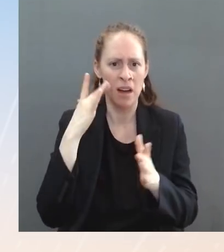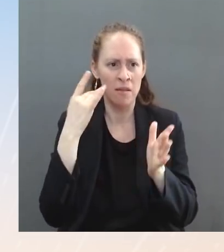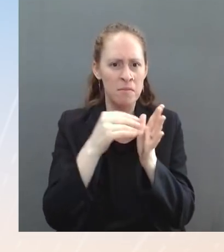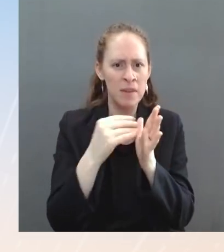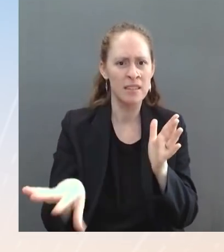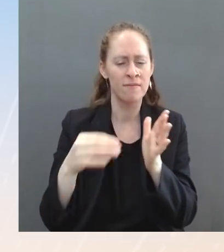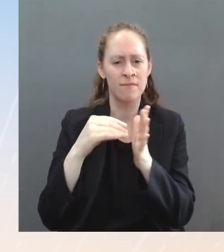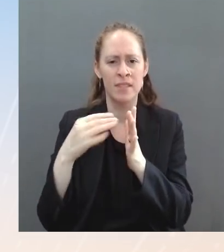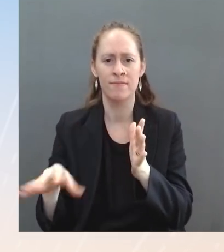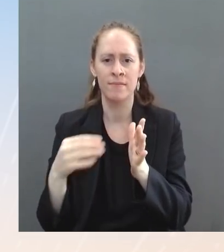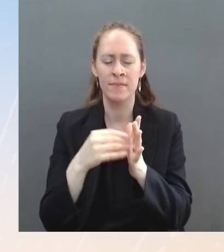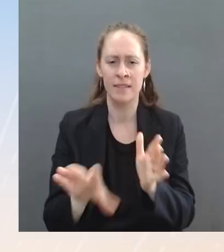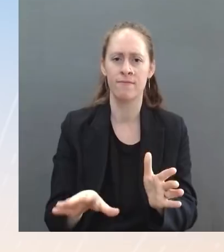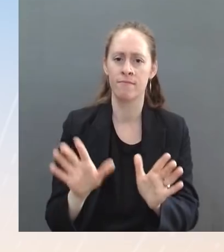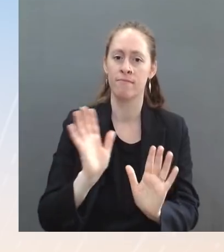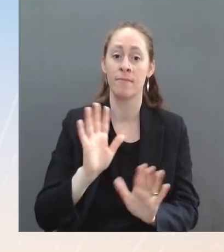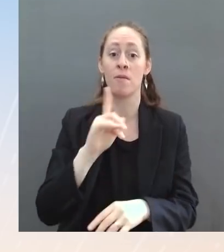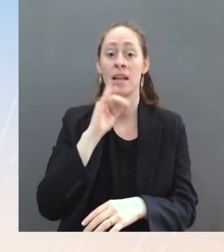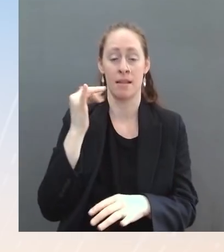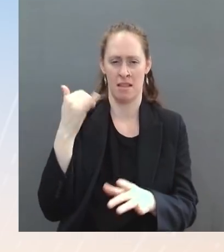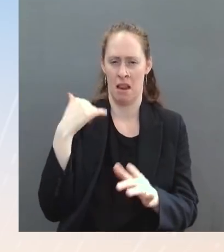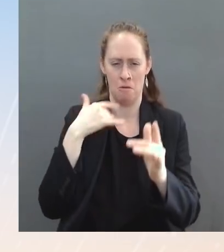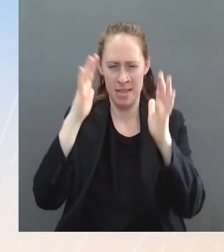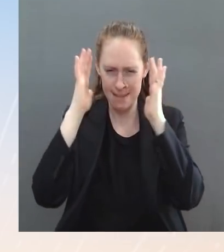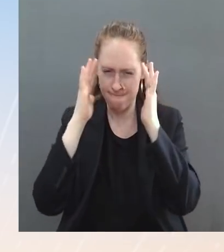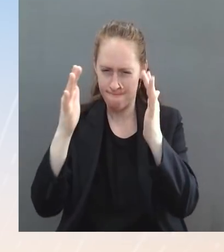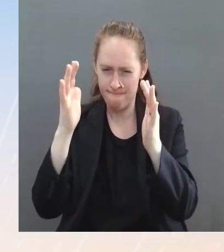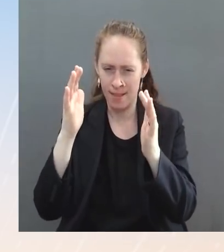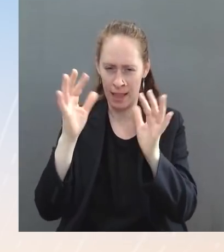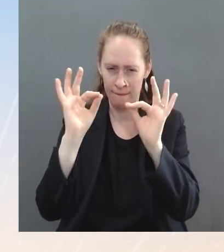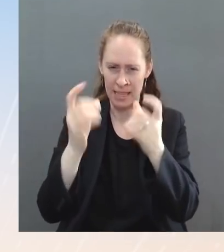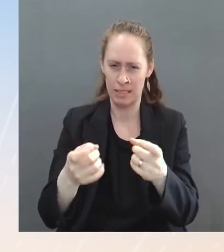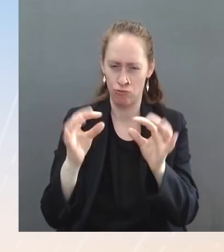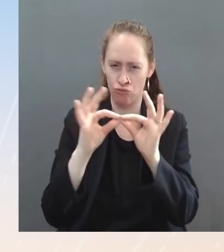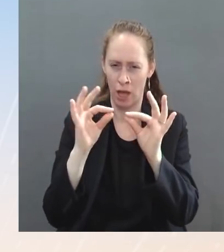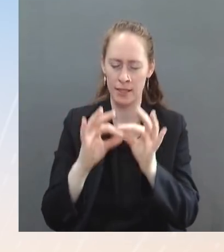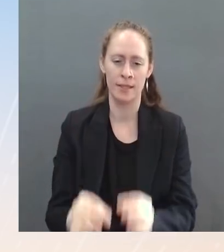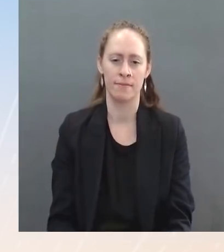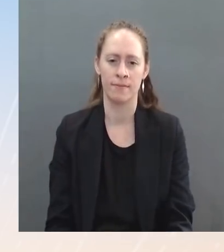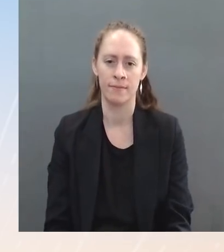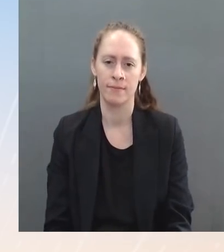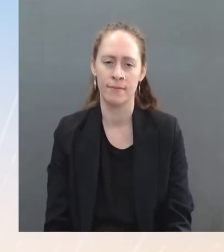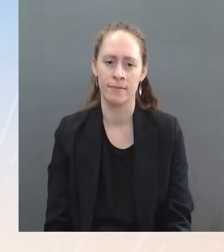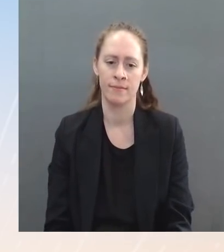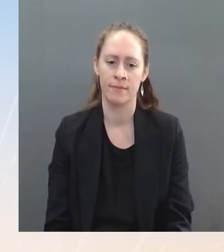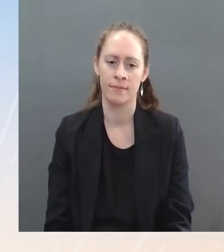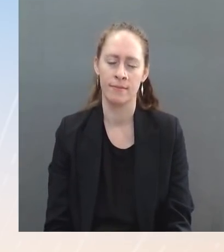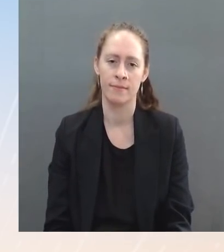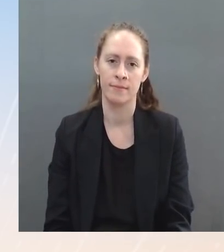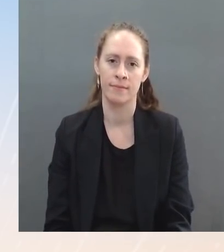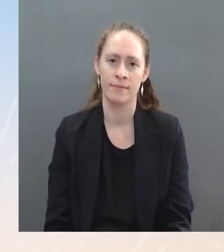And the issue of the prices of gas going up very quickly and tracking oil prices